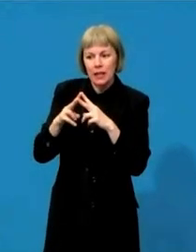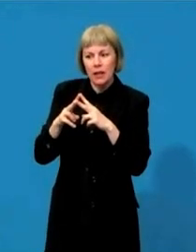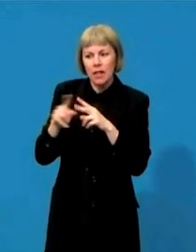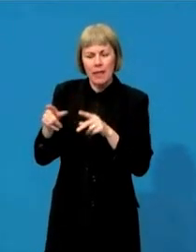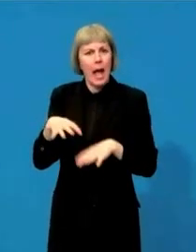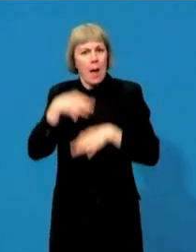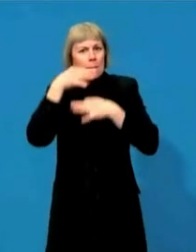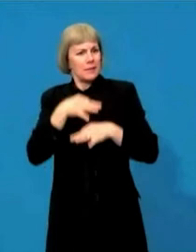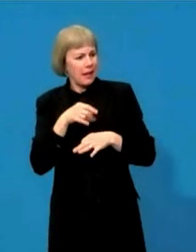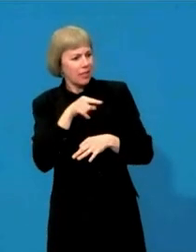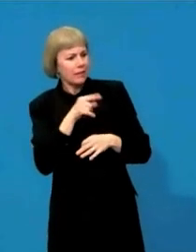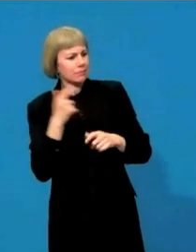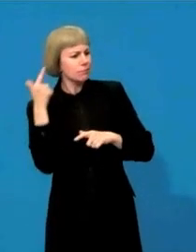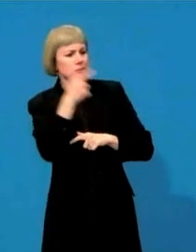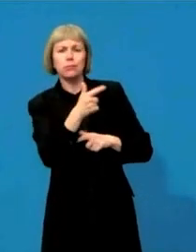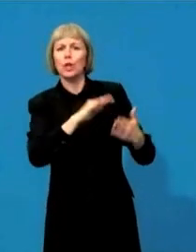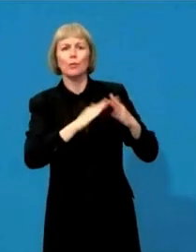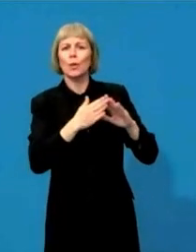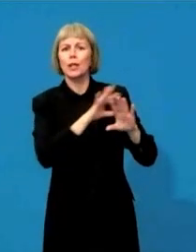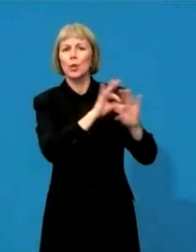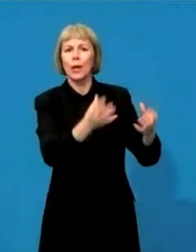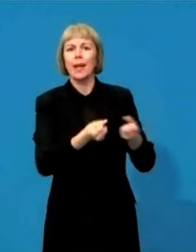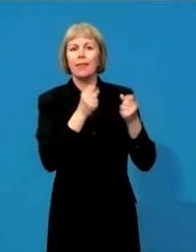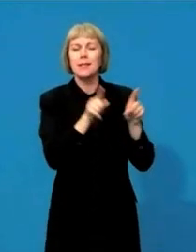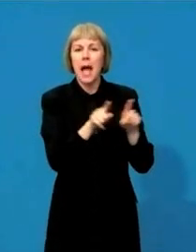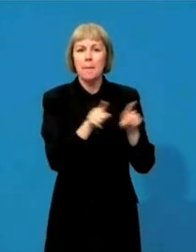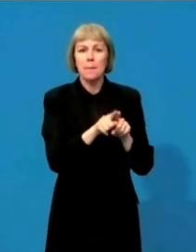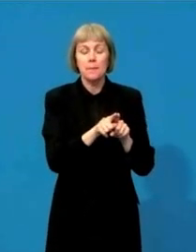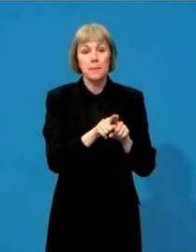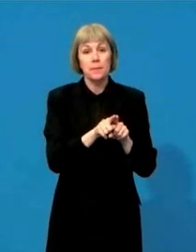out, and that - life is just, "Yeah, that's my child and that's just the way it is." And